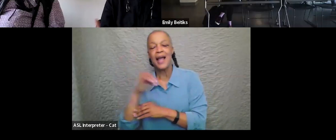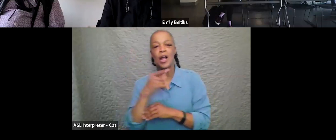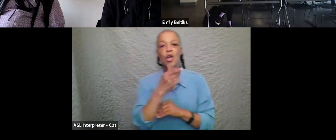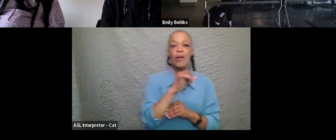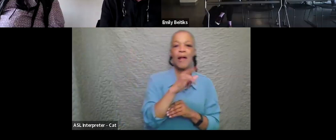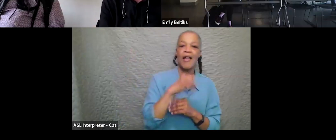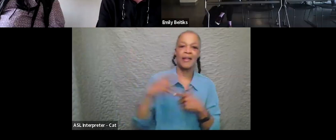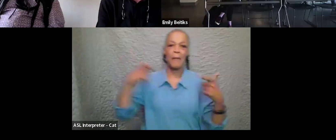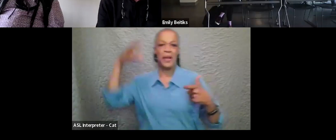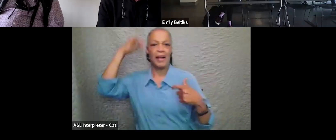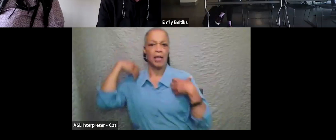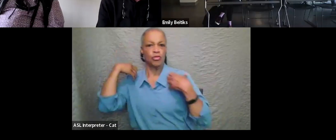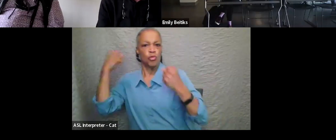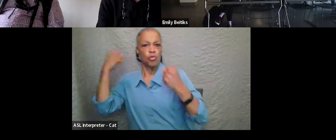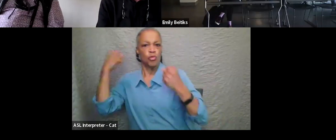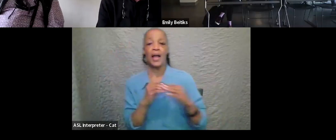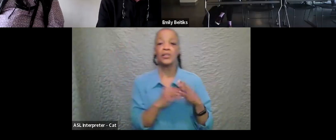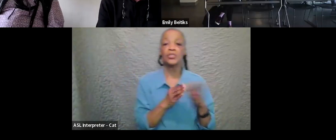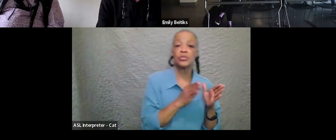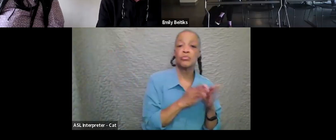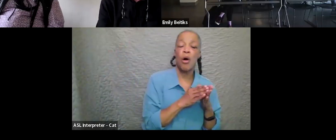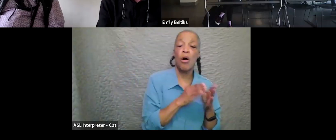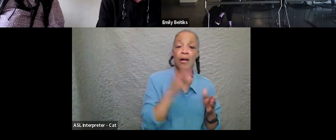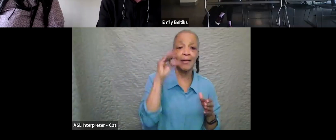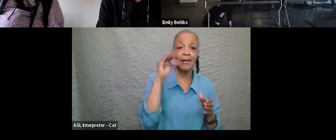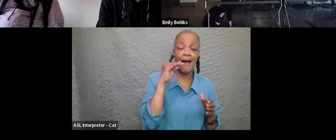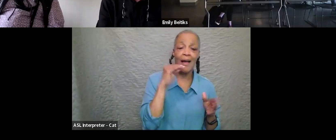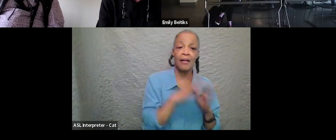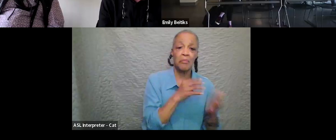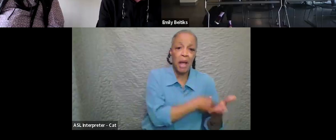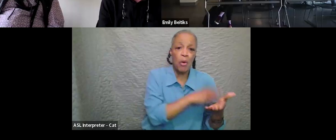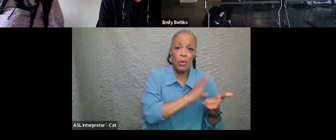kind of, expects, that would be one thing. But they never are.